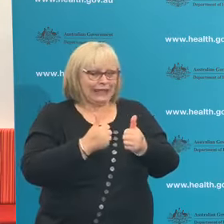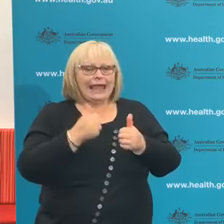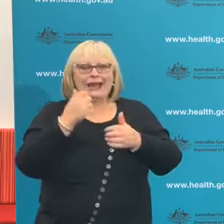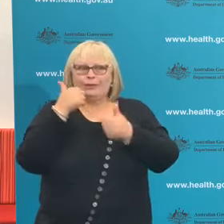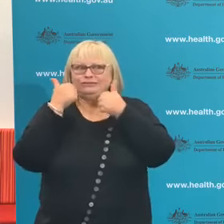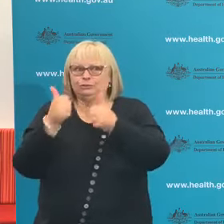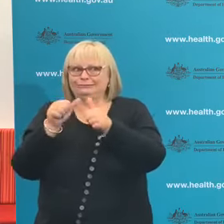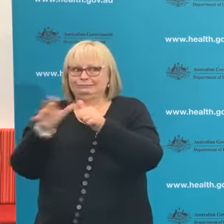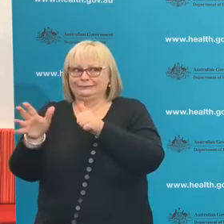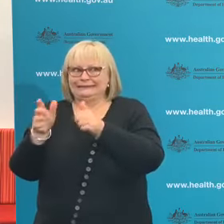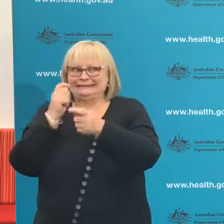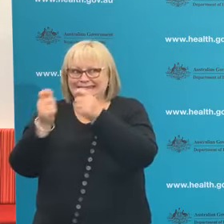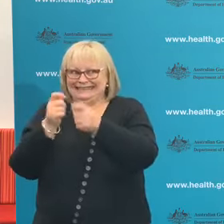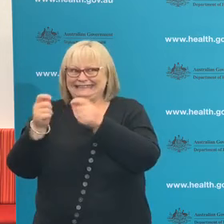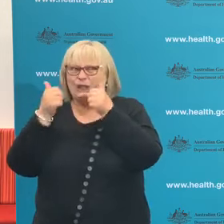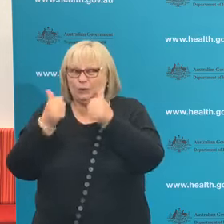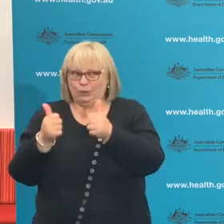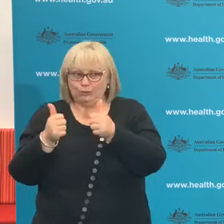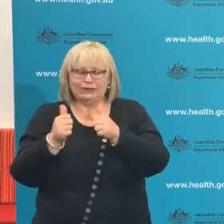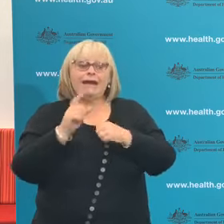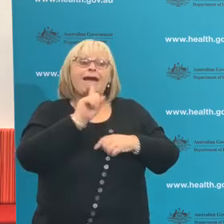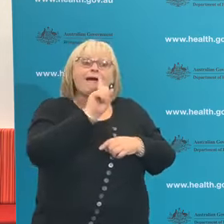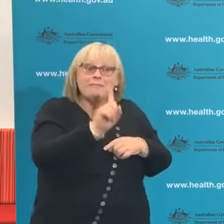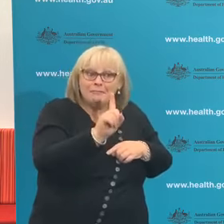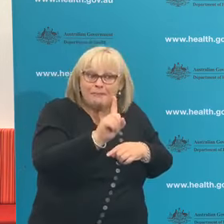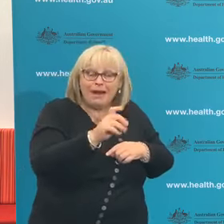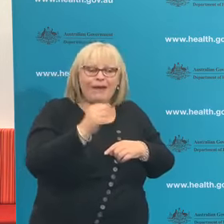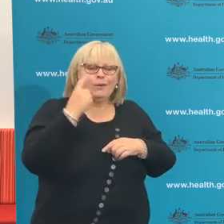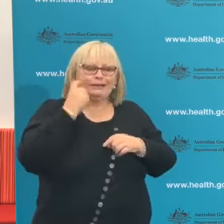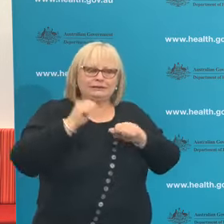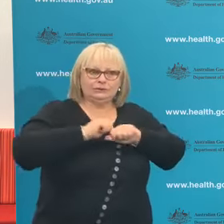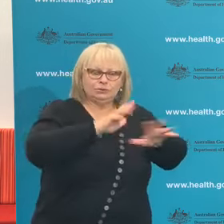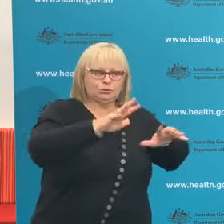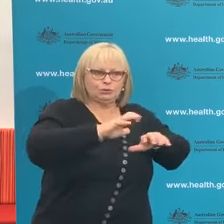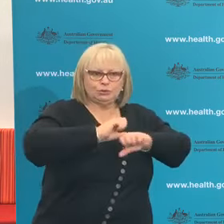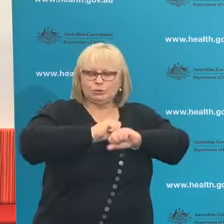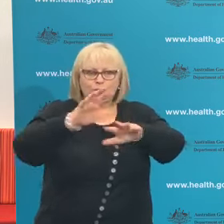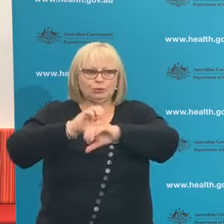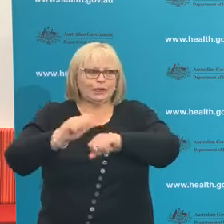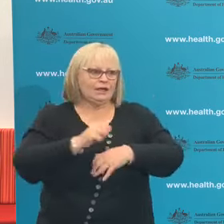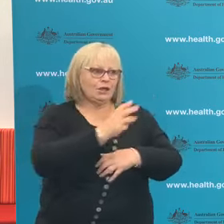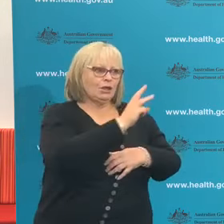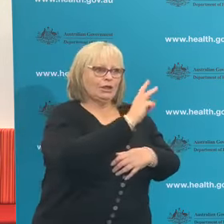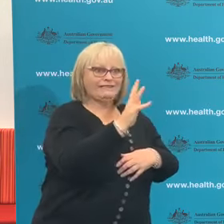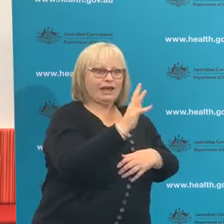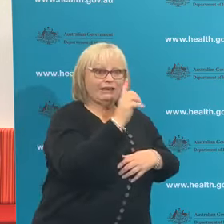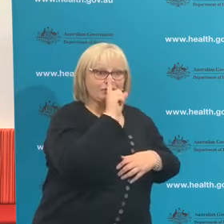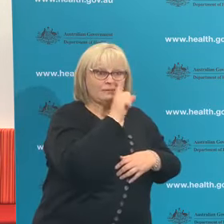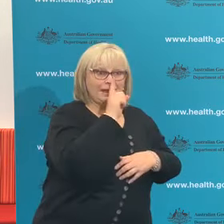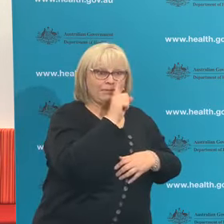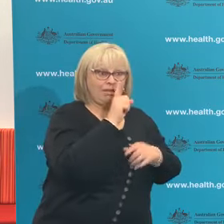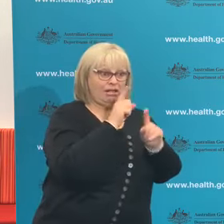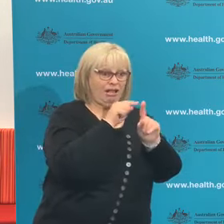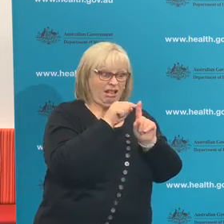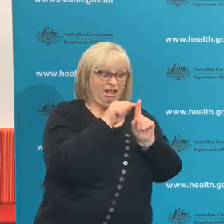but, we have seen outbreaks of 35 people from one case in a wedding.